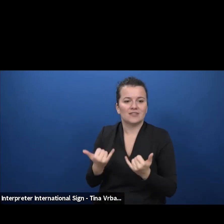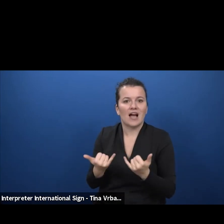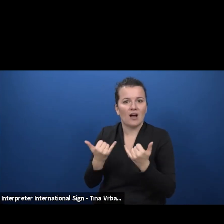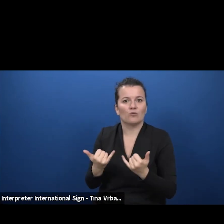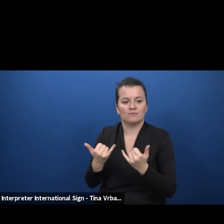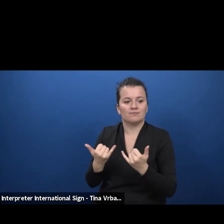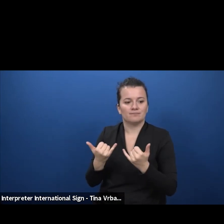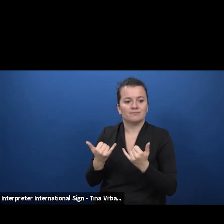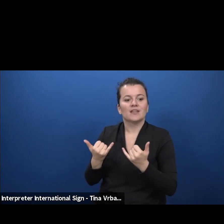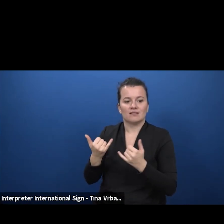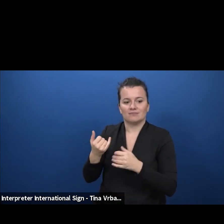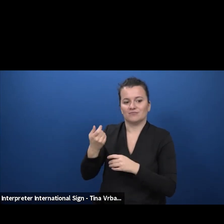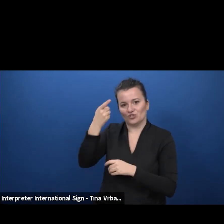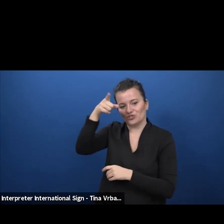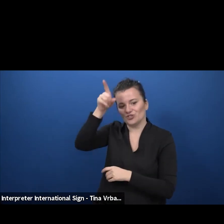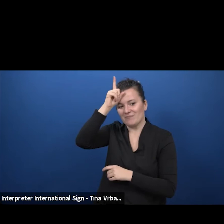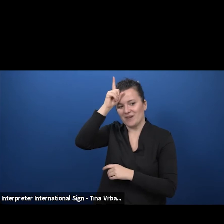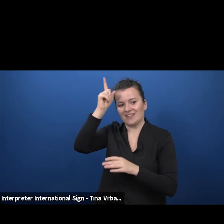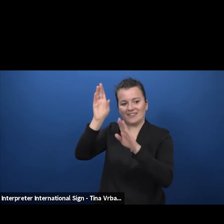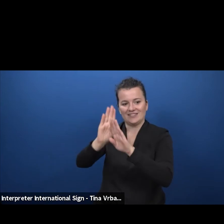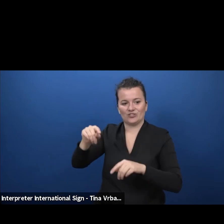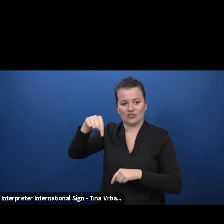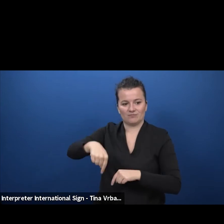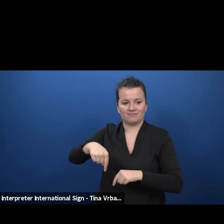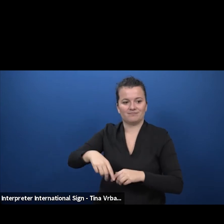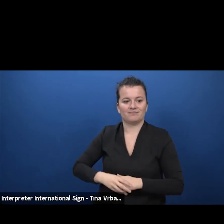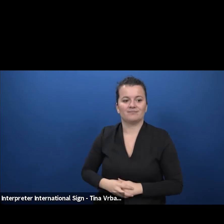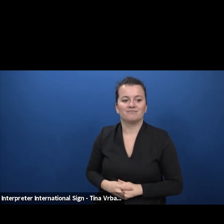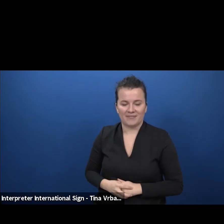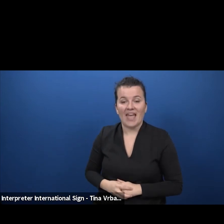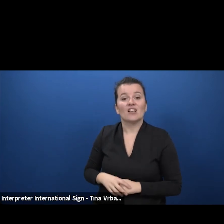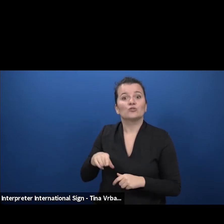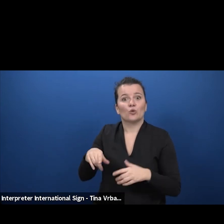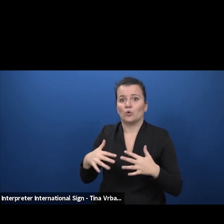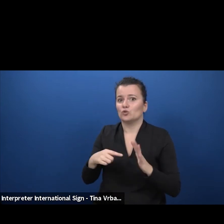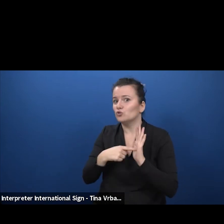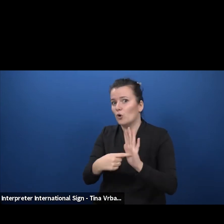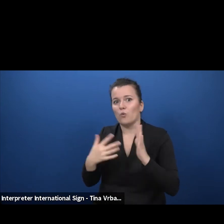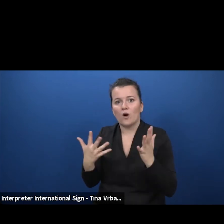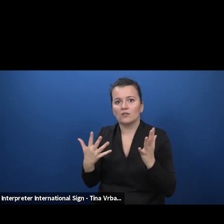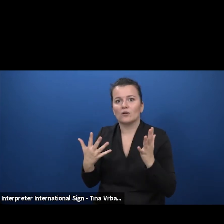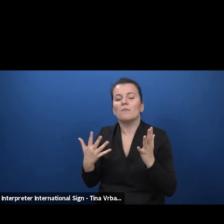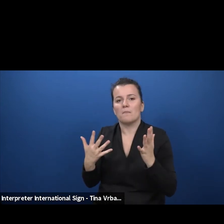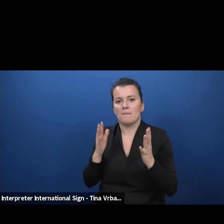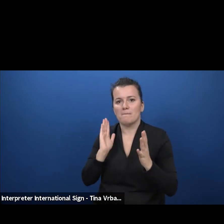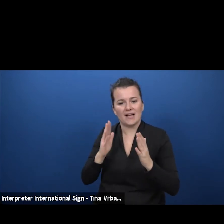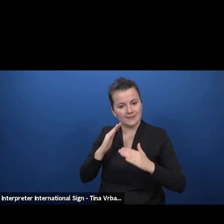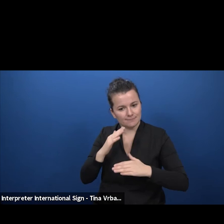online. To break a possible chain of infection we had to send a part of our technical